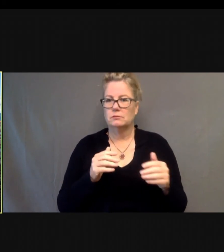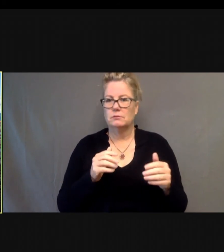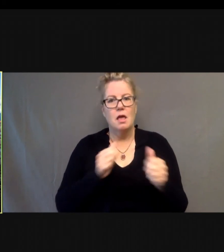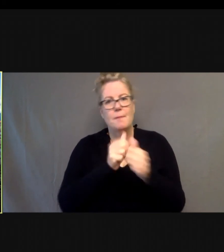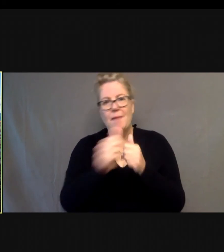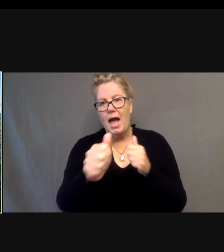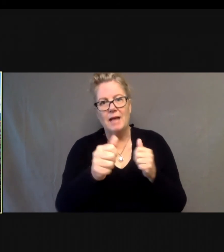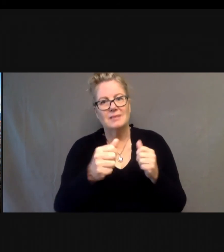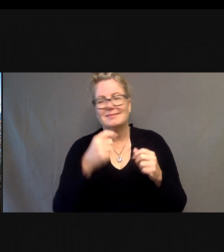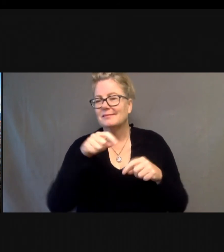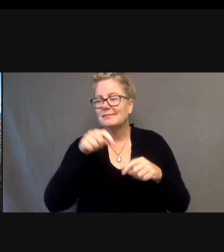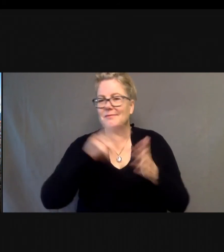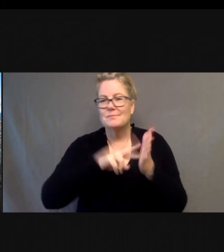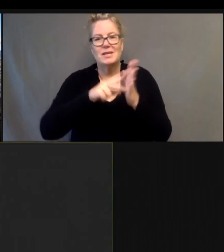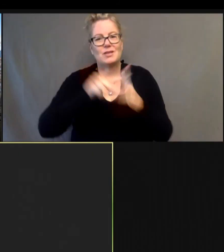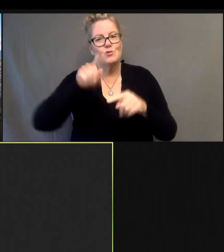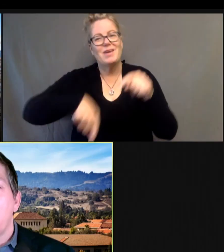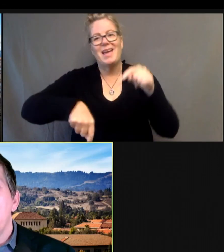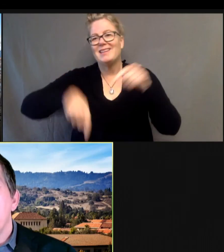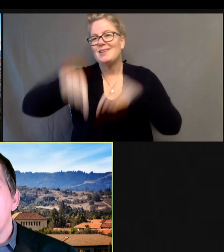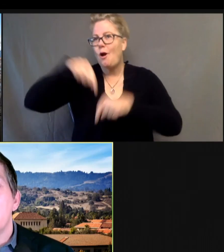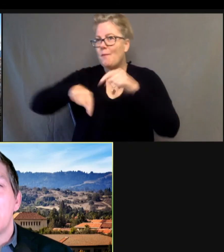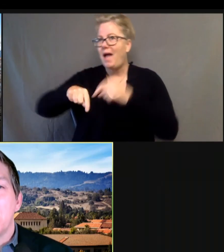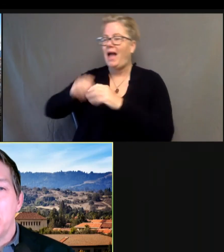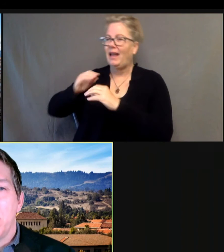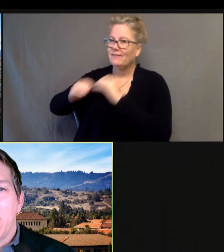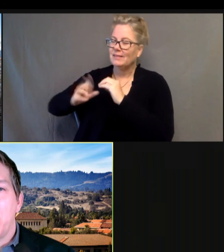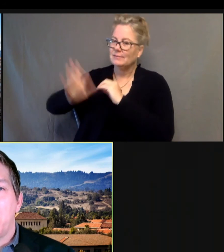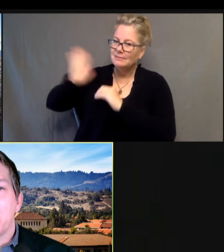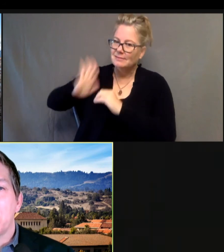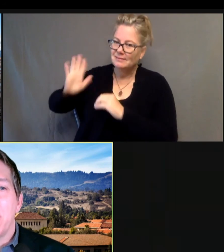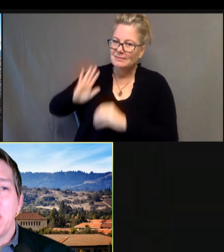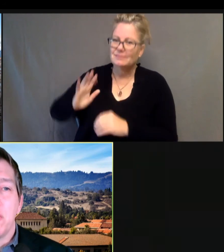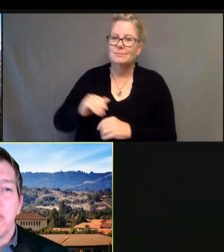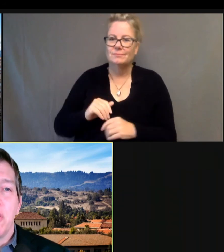Yeah, because you try to work within the system at first. Right?